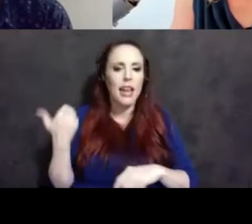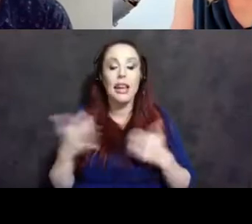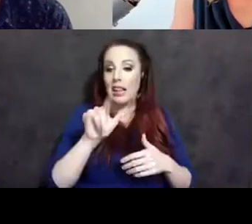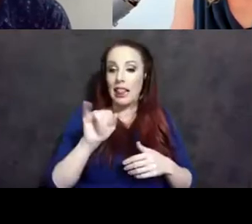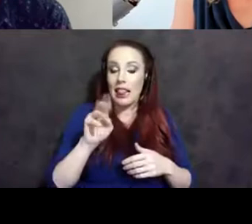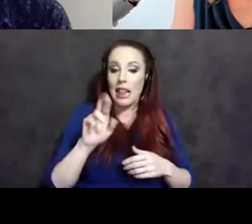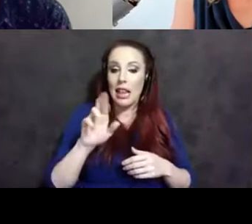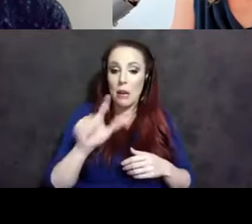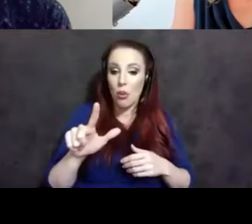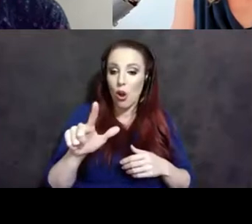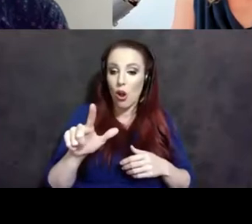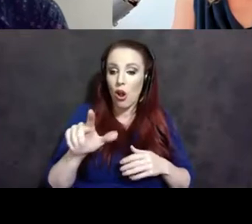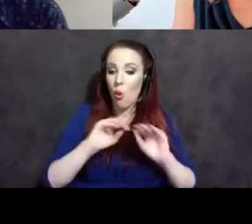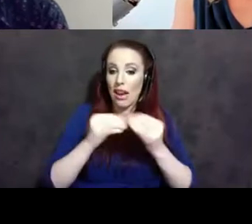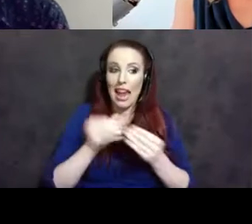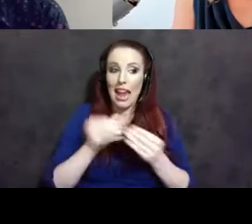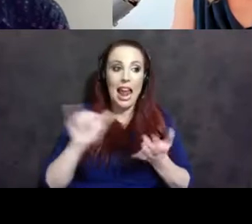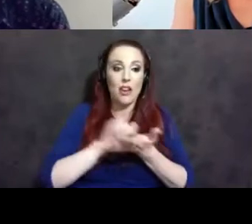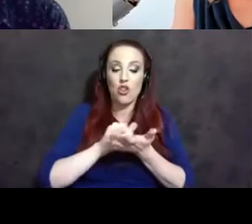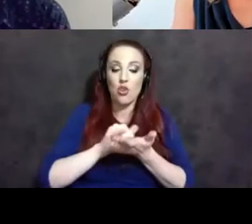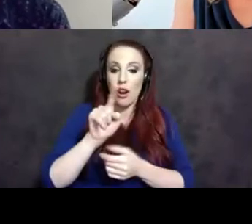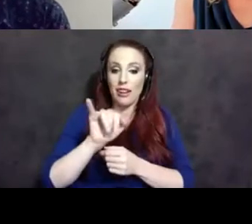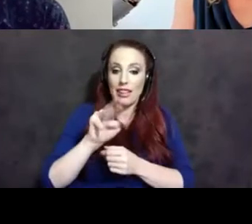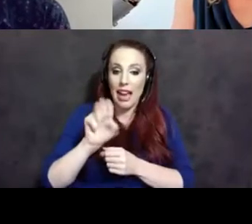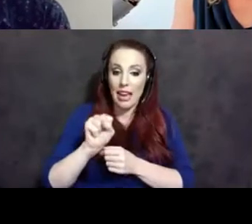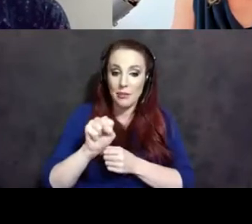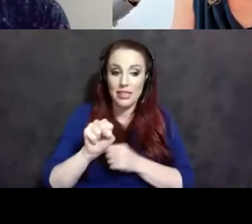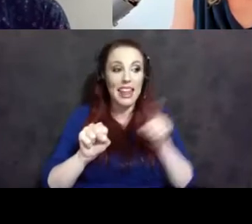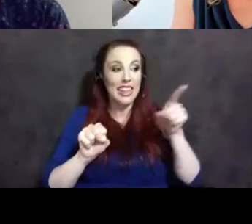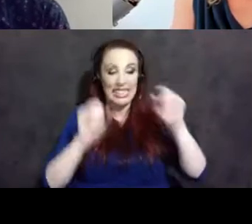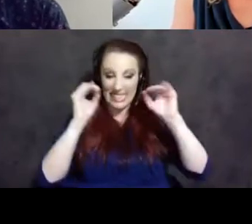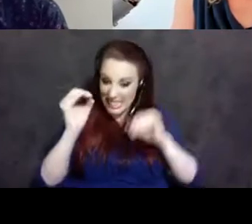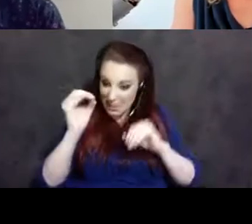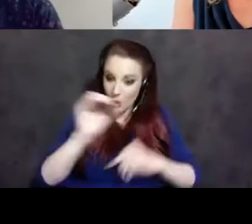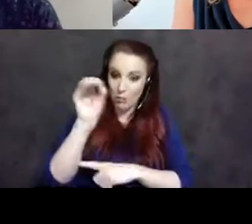0% of the leadership is gender nonconforming folks.